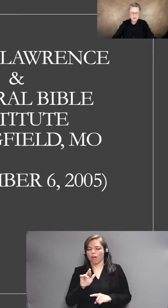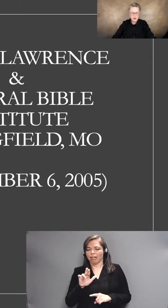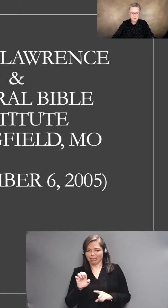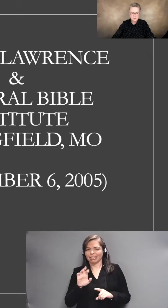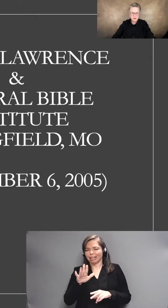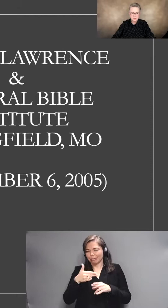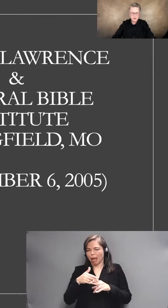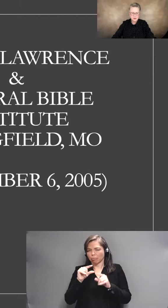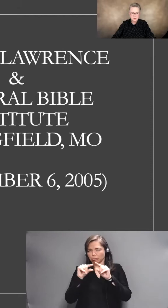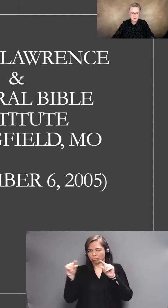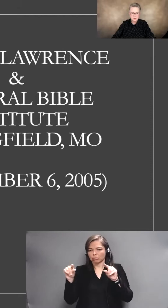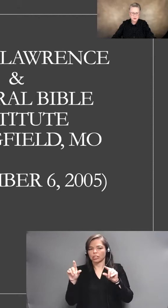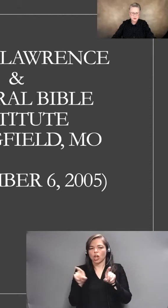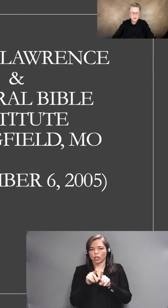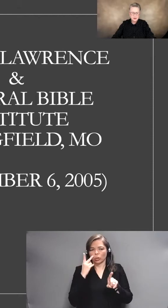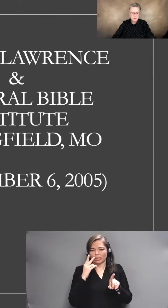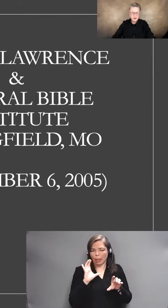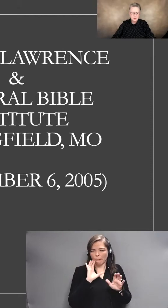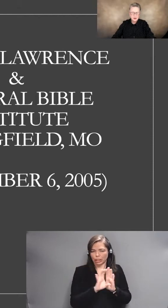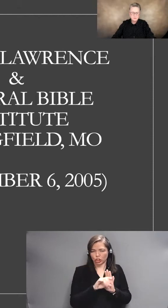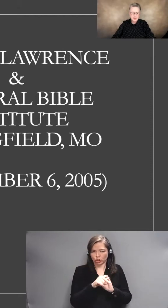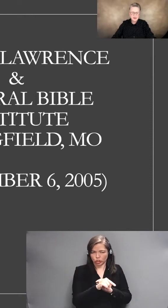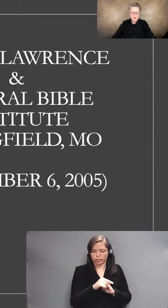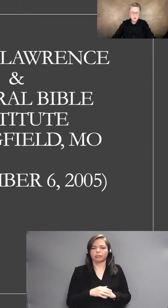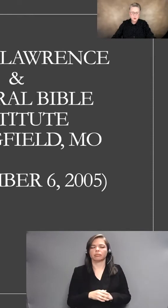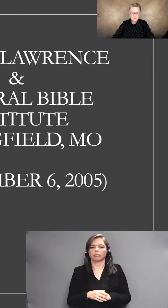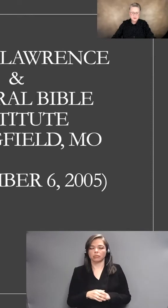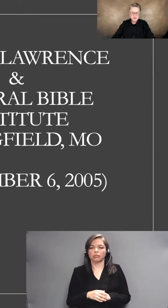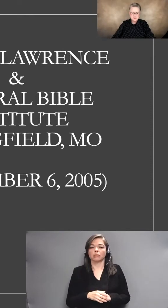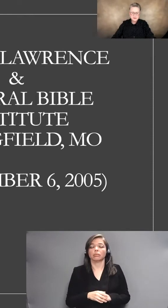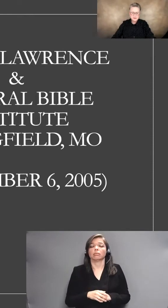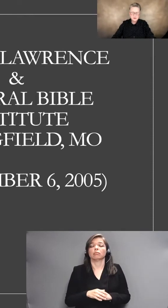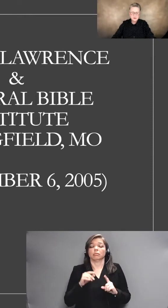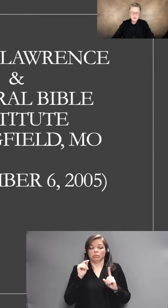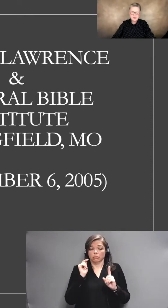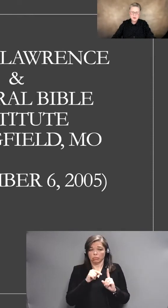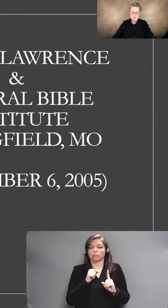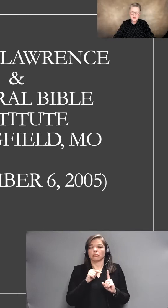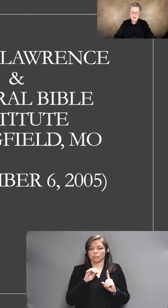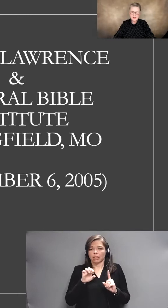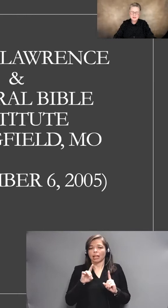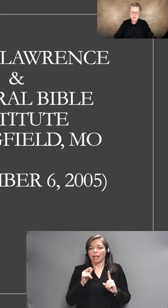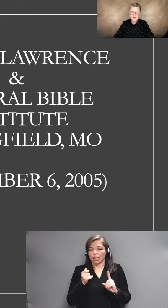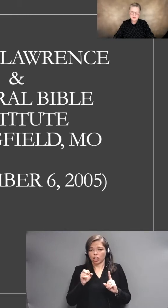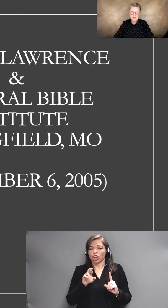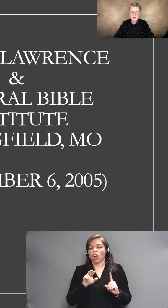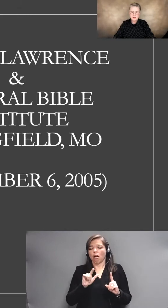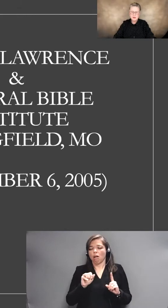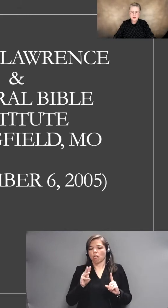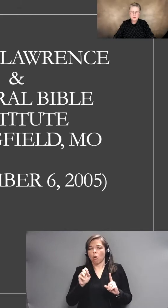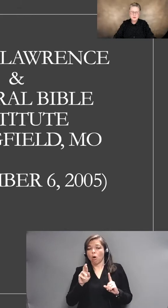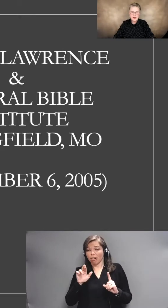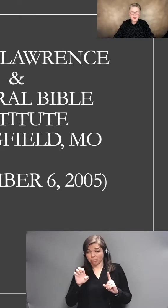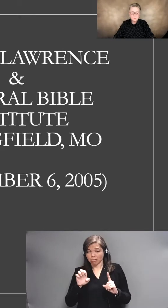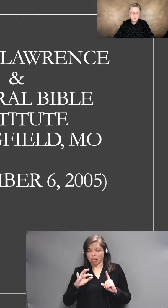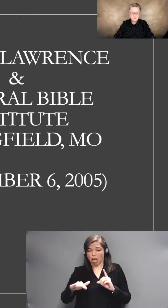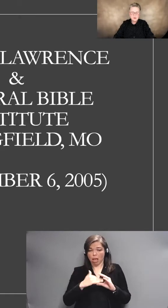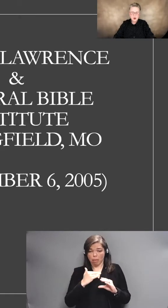also down here in this picture . . . Edgar Lawrence emailed me and said I would be happy to talk to